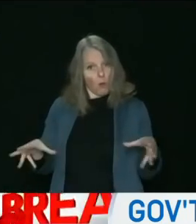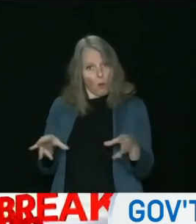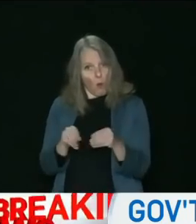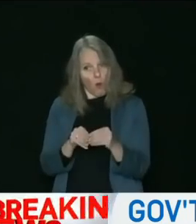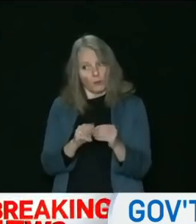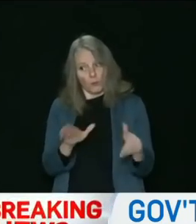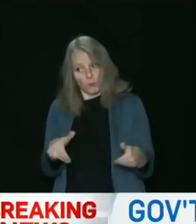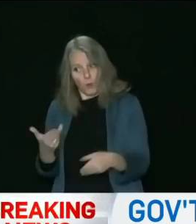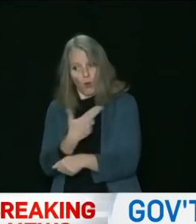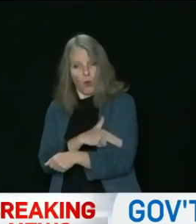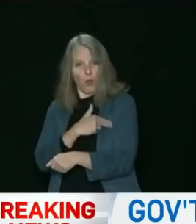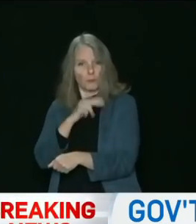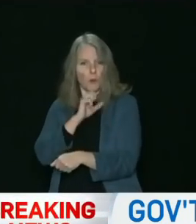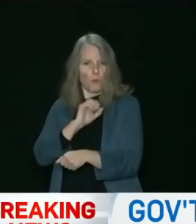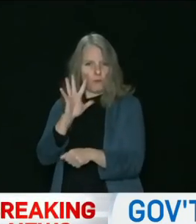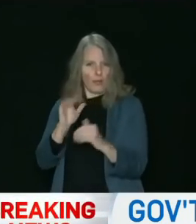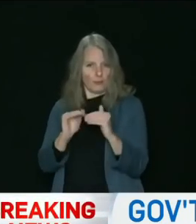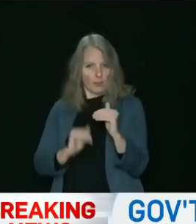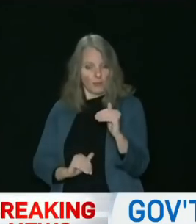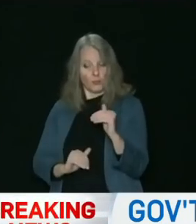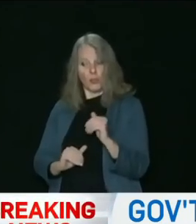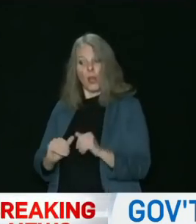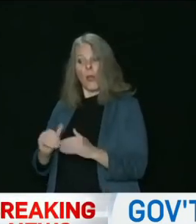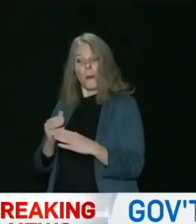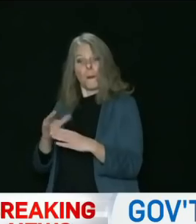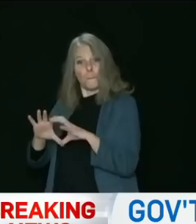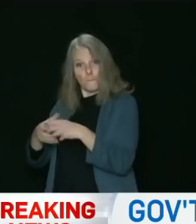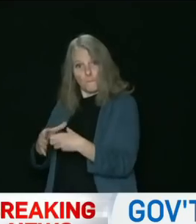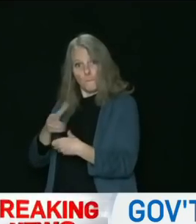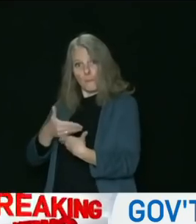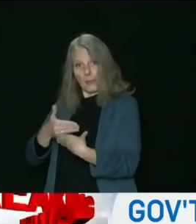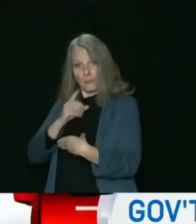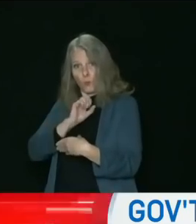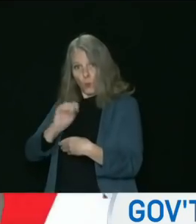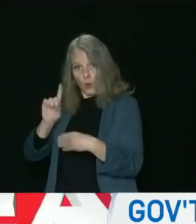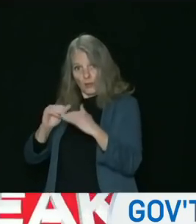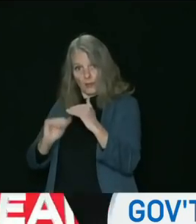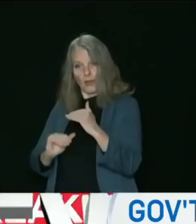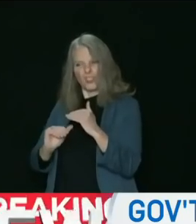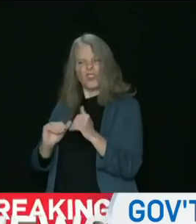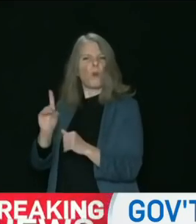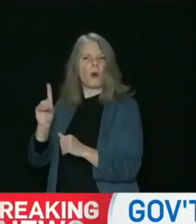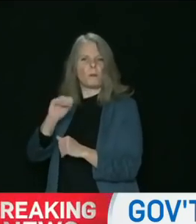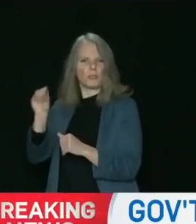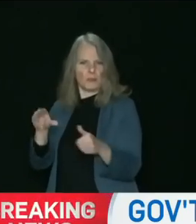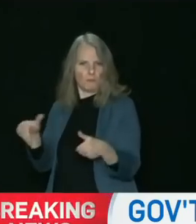REPRESENTING LESS THAN 1% OF